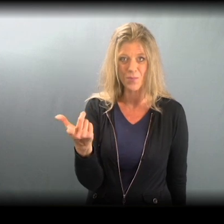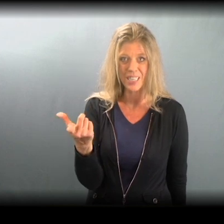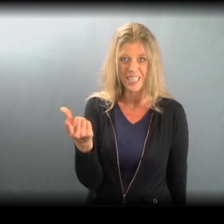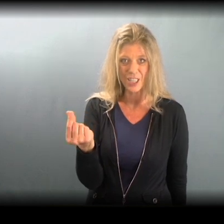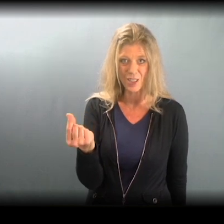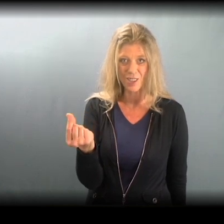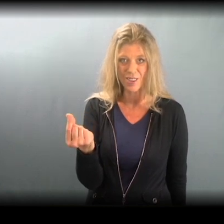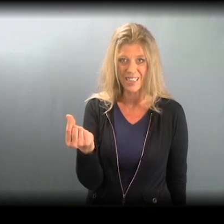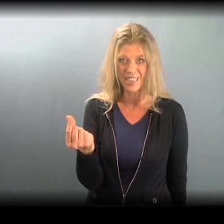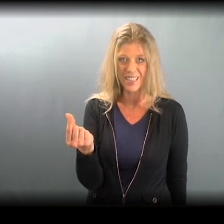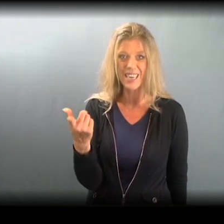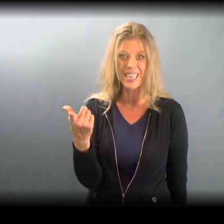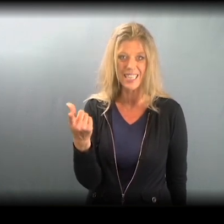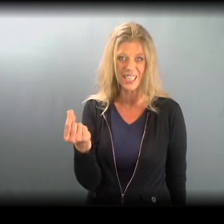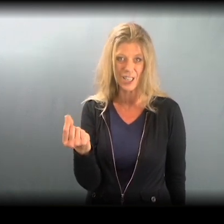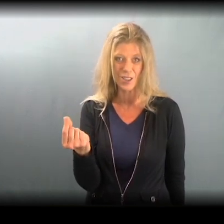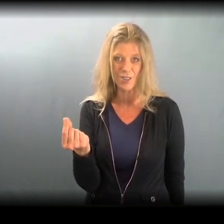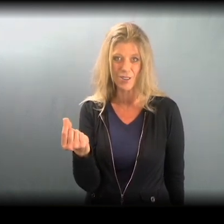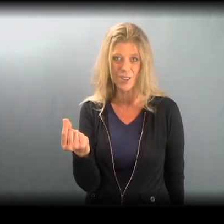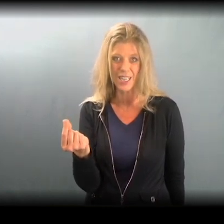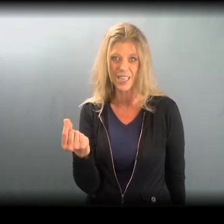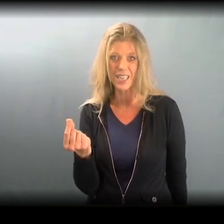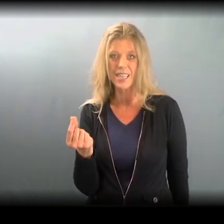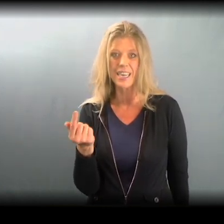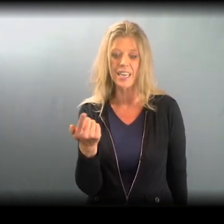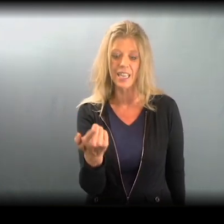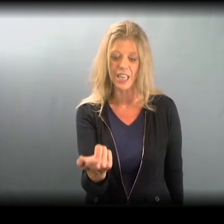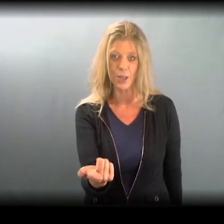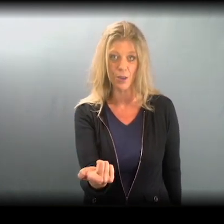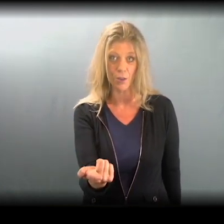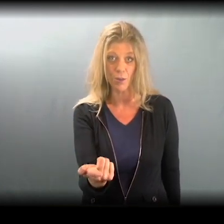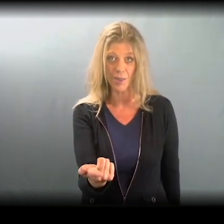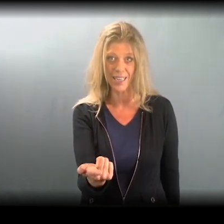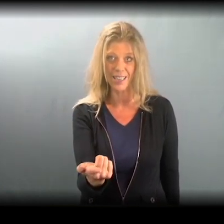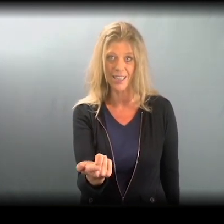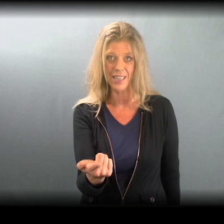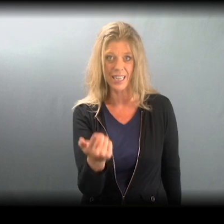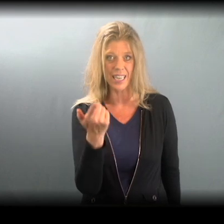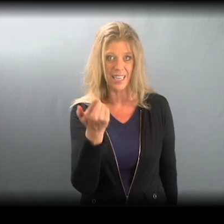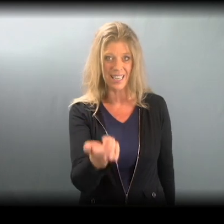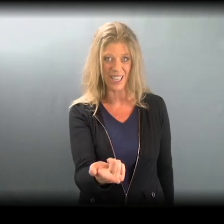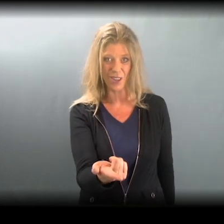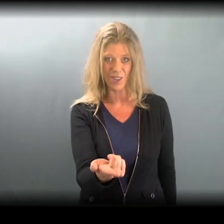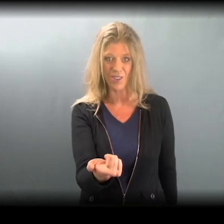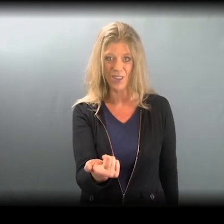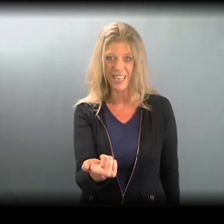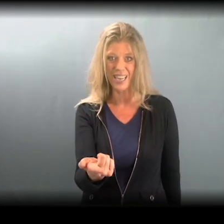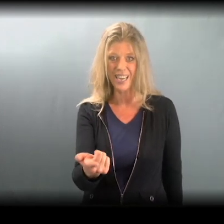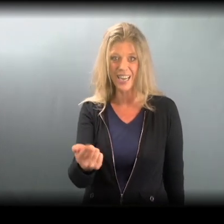DO YOU